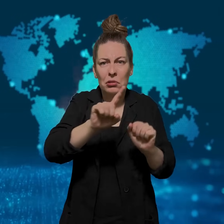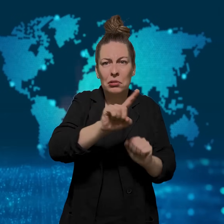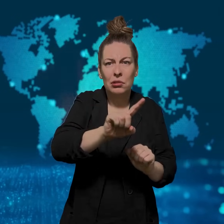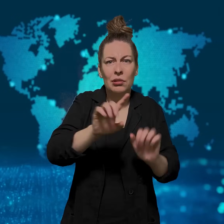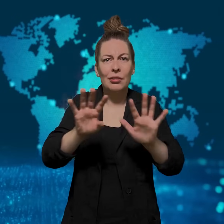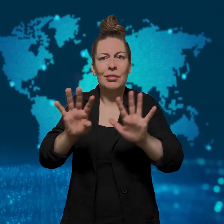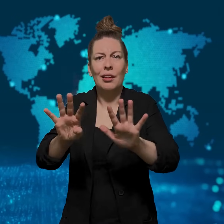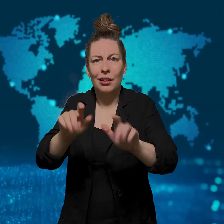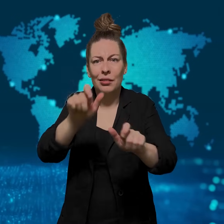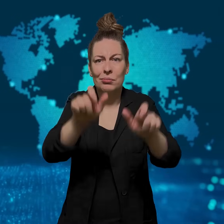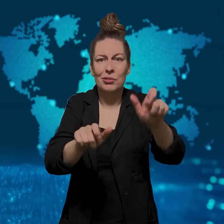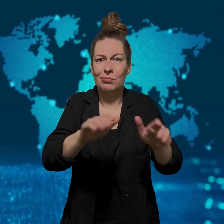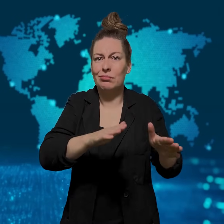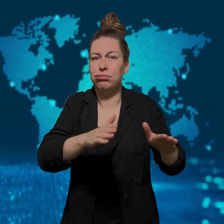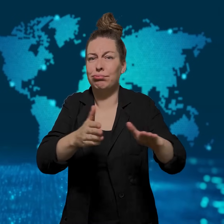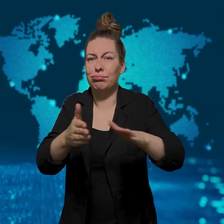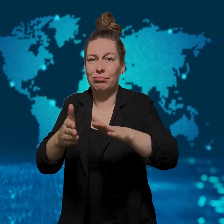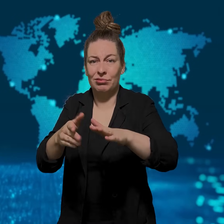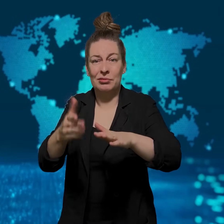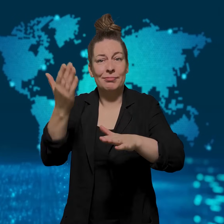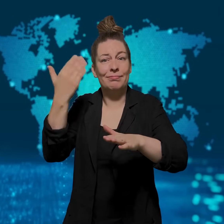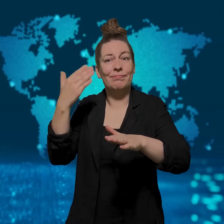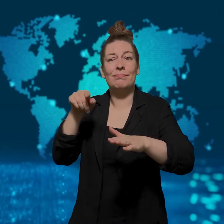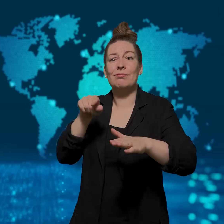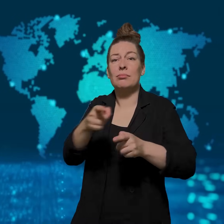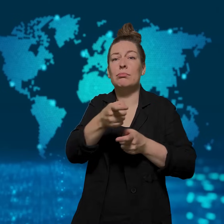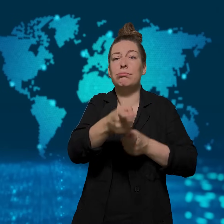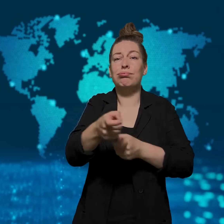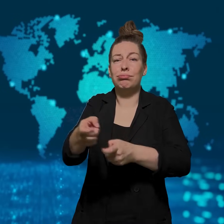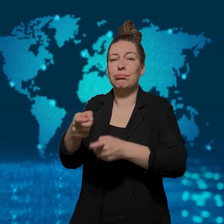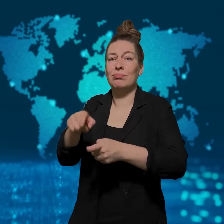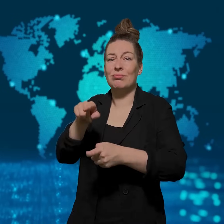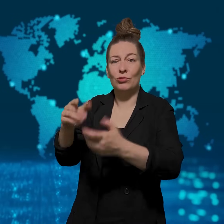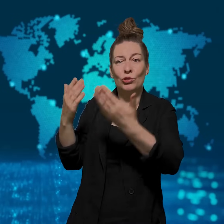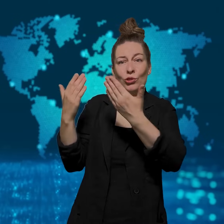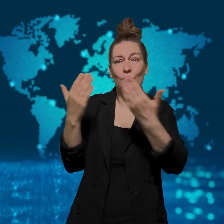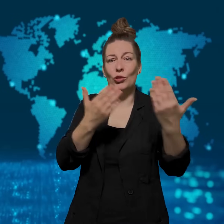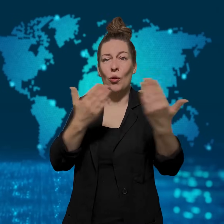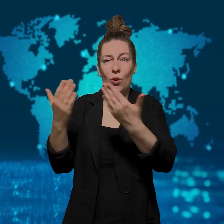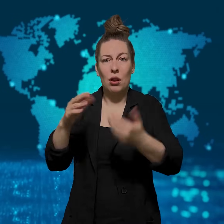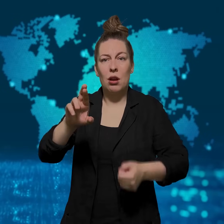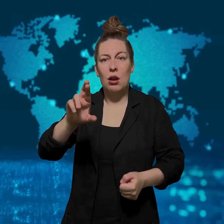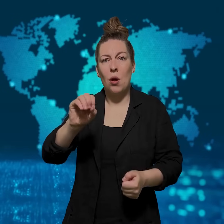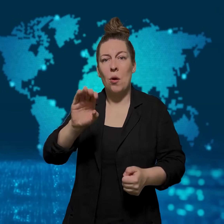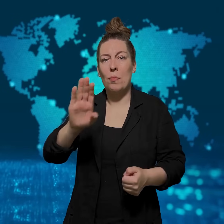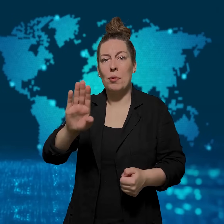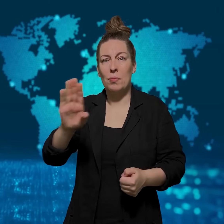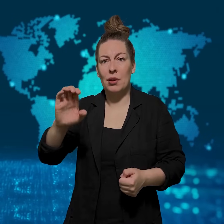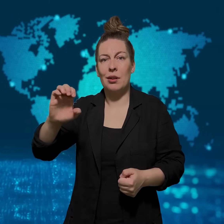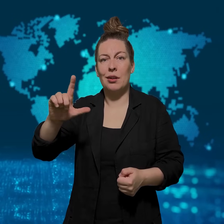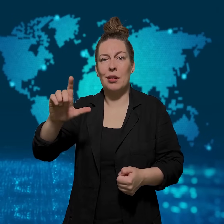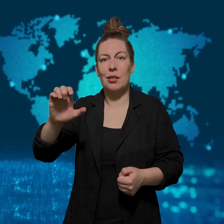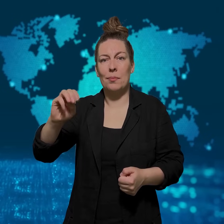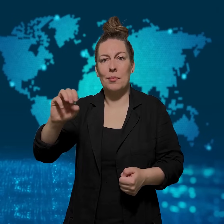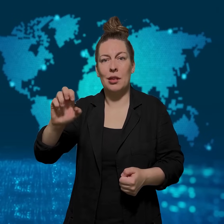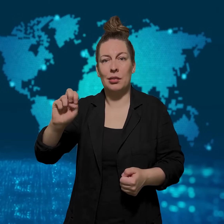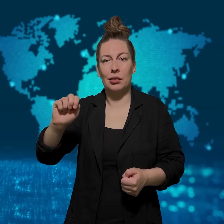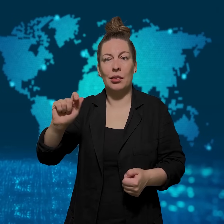killed in the shooting at Robb Elementary School in Uvalde, Texas.